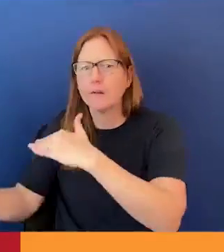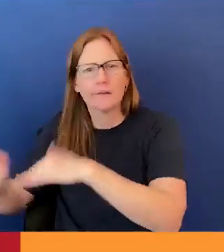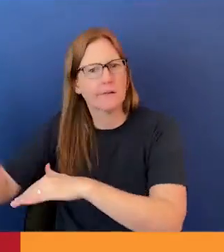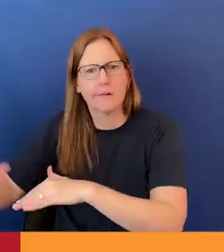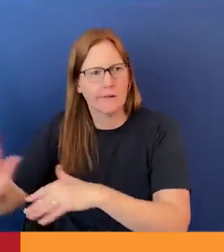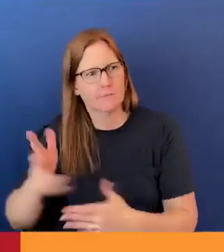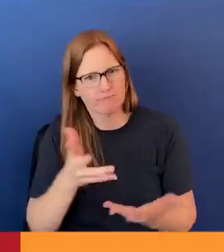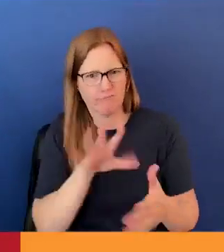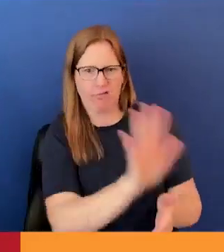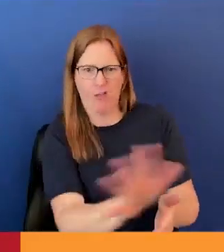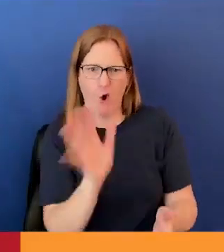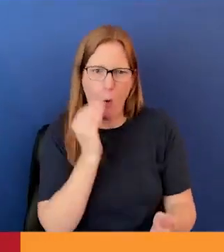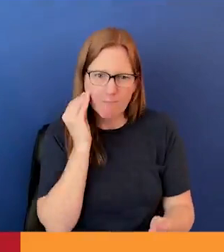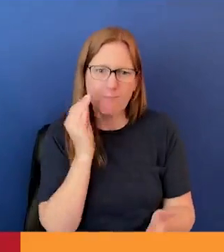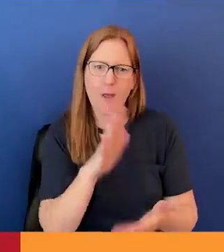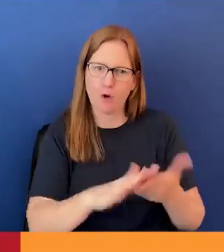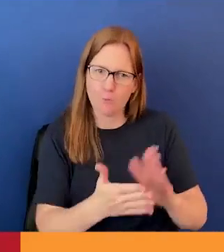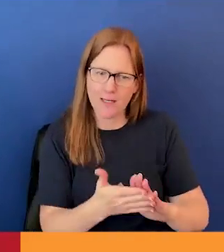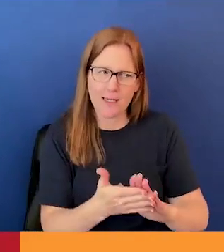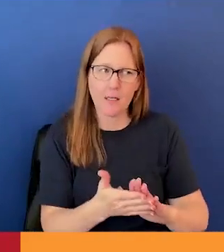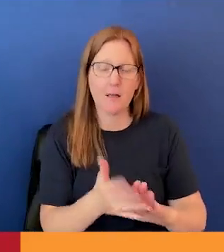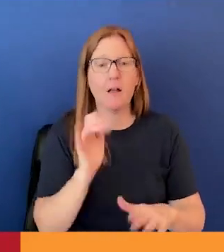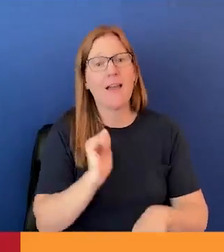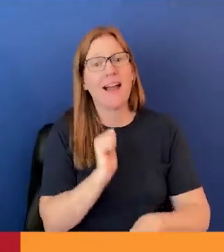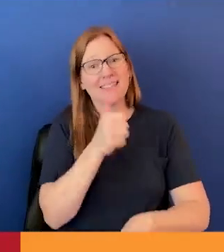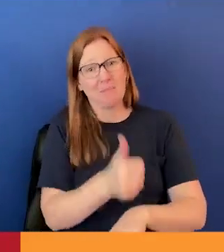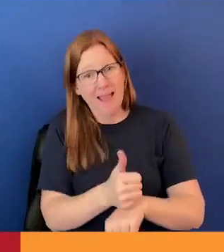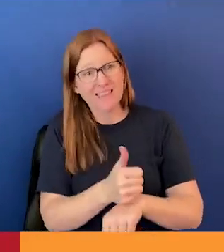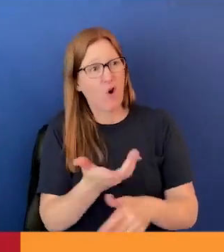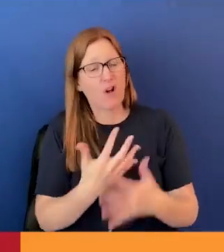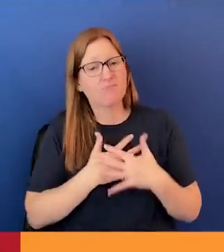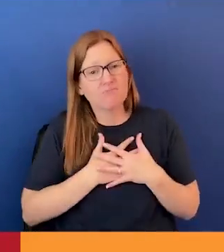That is primarily based on the value of love and care